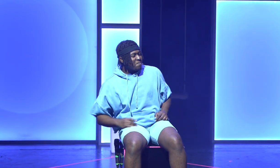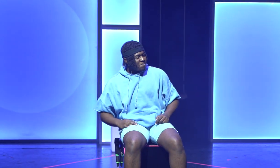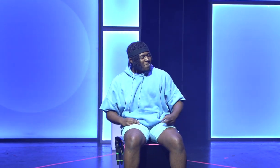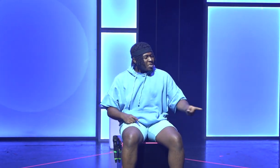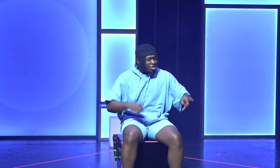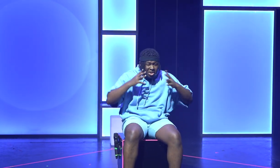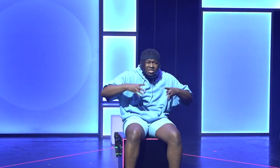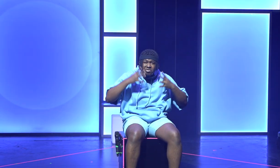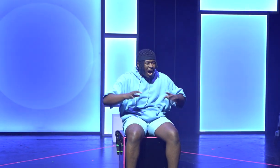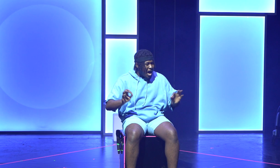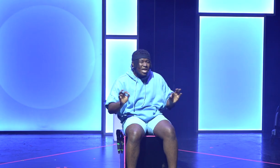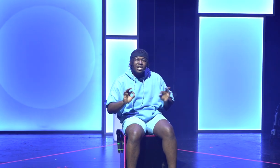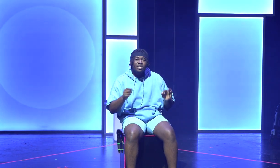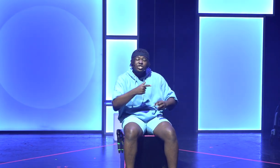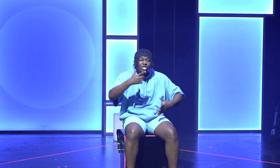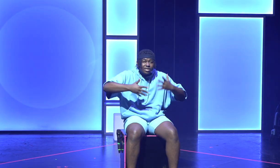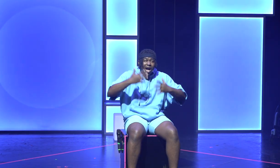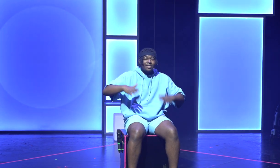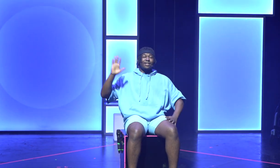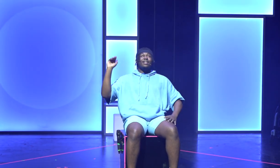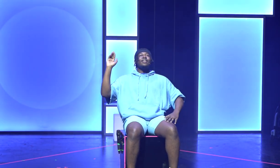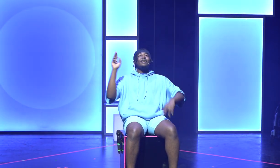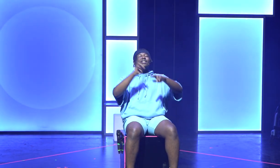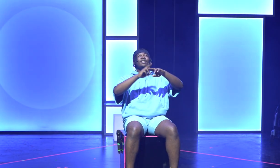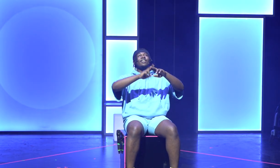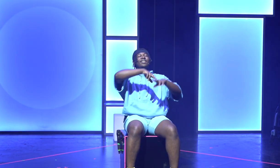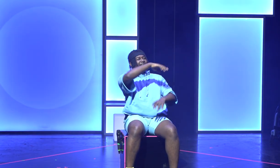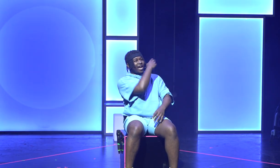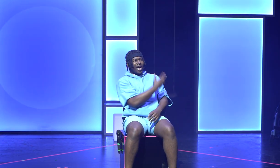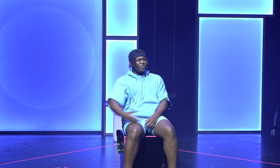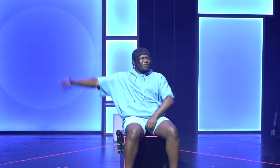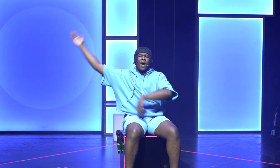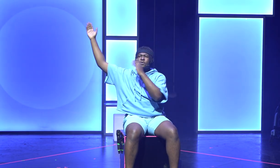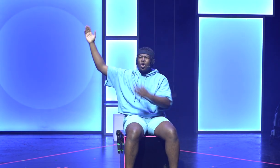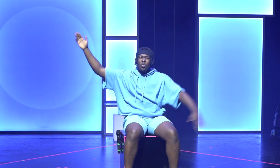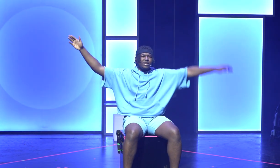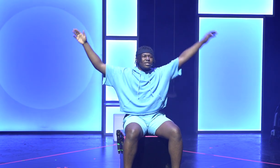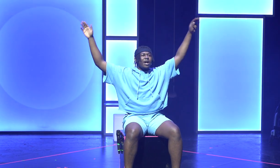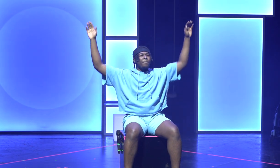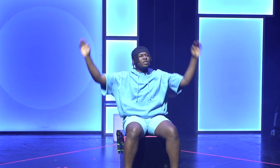goodbye, she doesn't cry. She just signs 'Bye bye Daddy!' and flaps her wings like